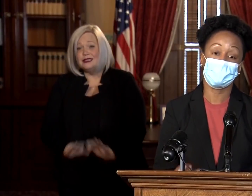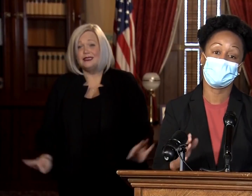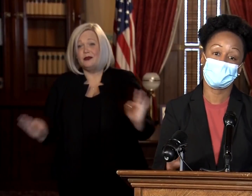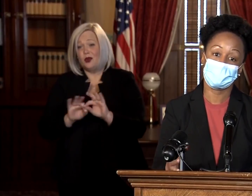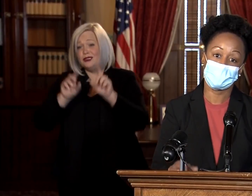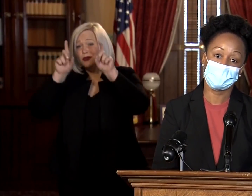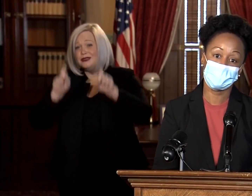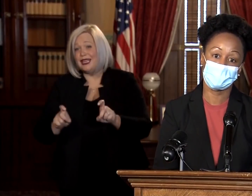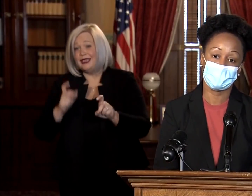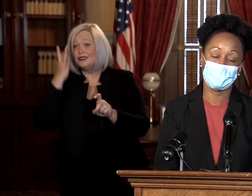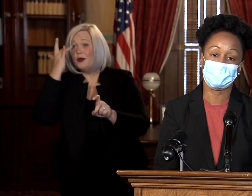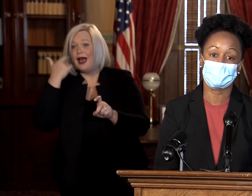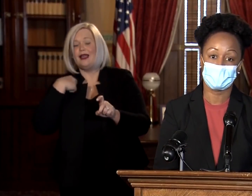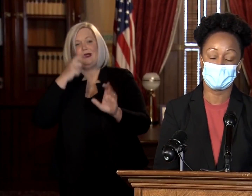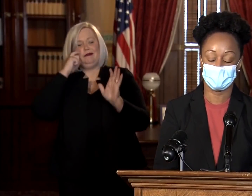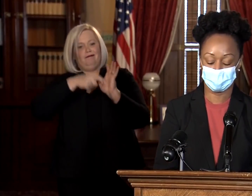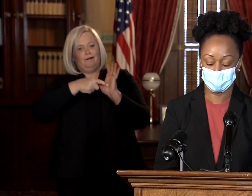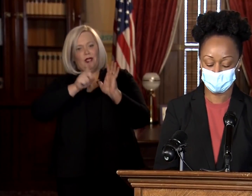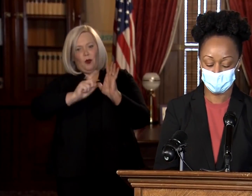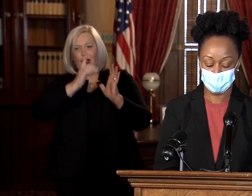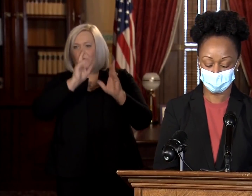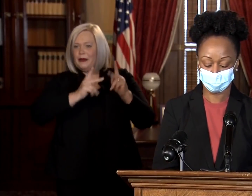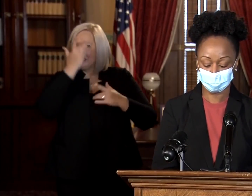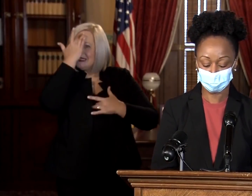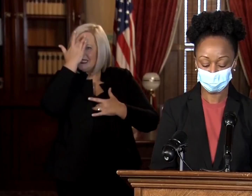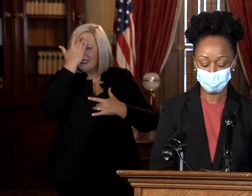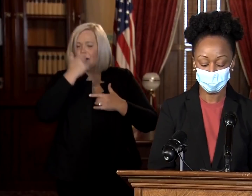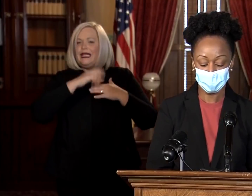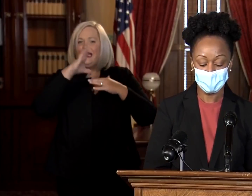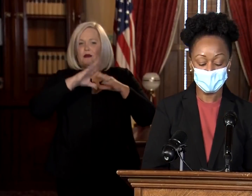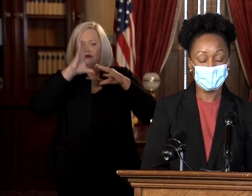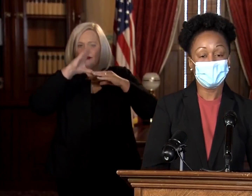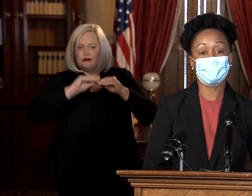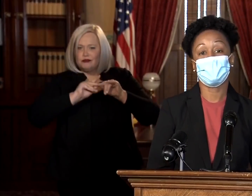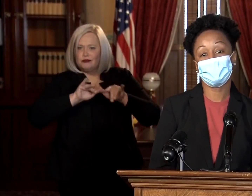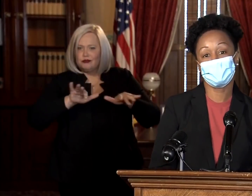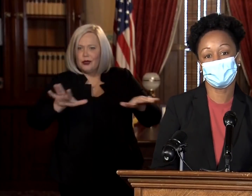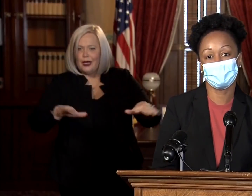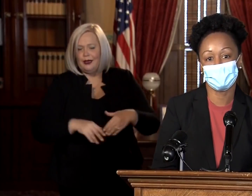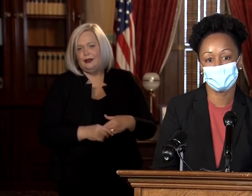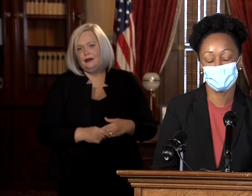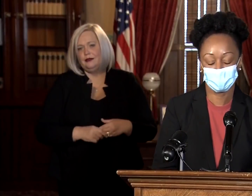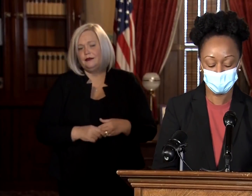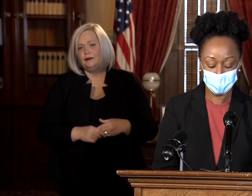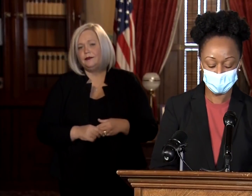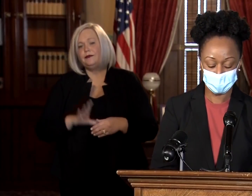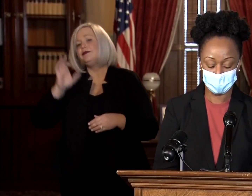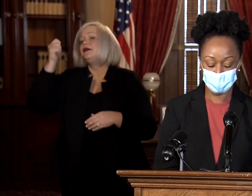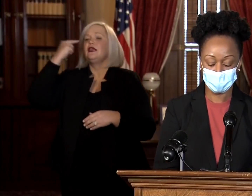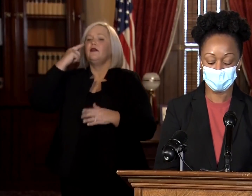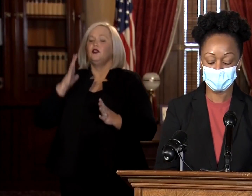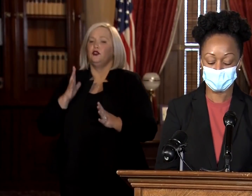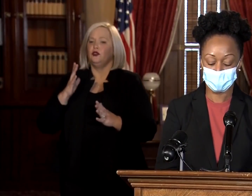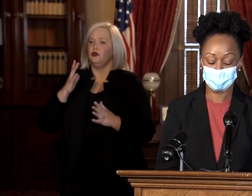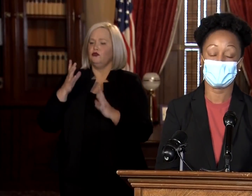find a location near you. This testing is so important and This testing is so important and the only way we are going to the only way we are going to know where this disease is so we know where this disease is so we can stop it from spreading.